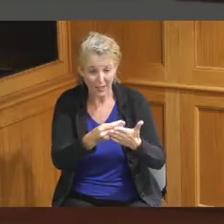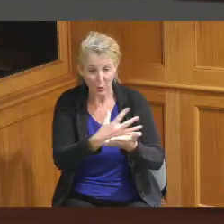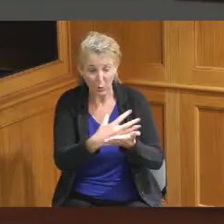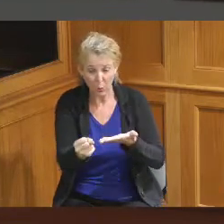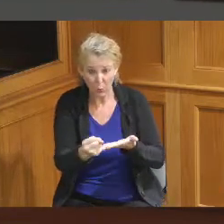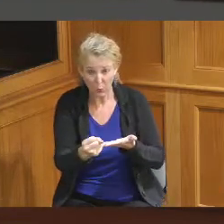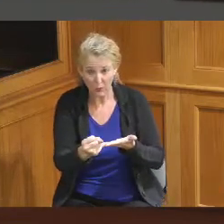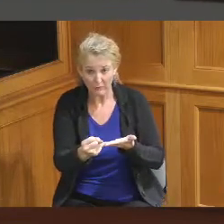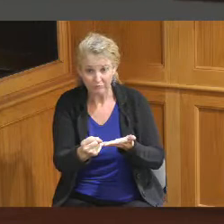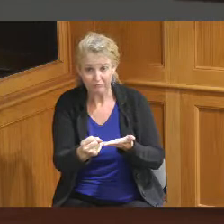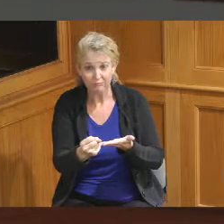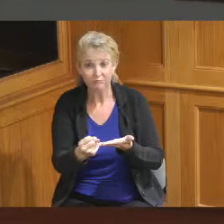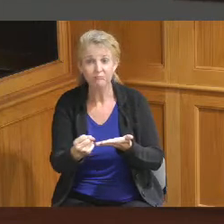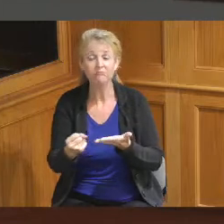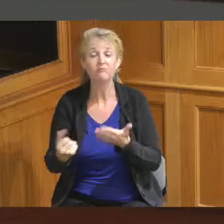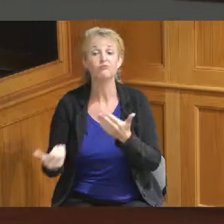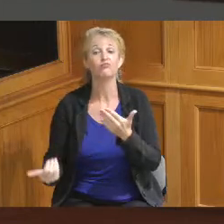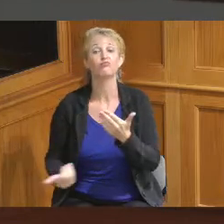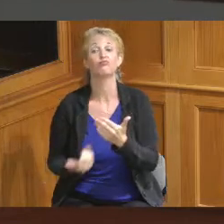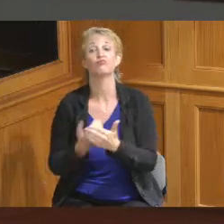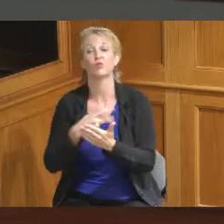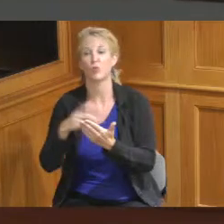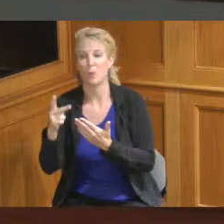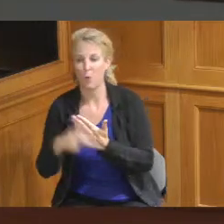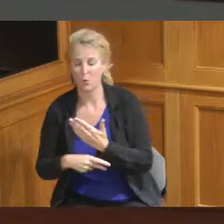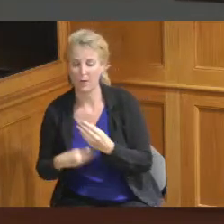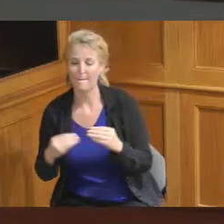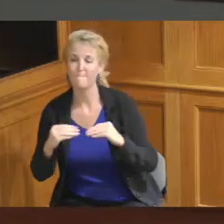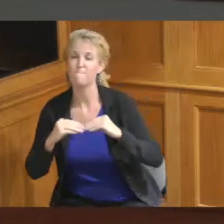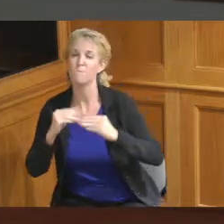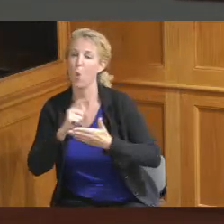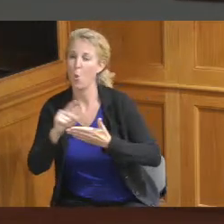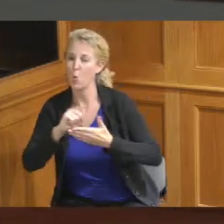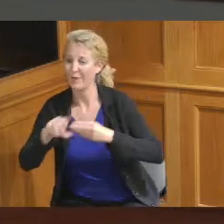more will it take to get us a couple more weeks on top of that and that's what we're trying to come